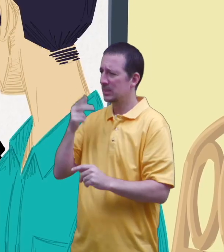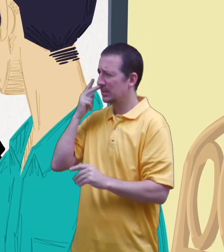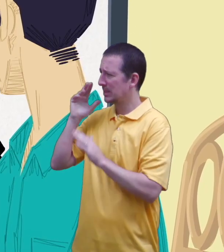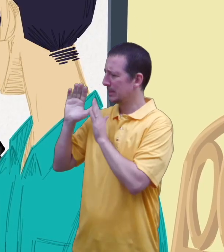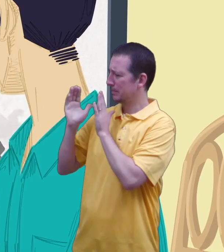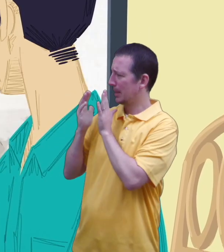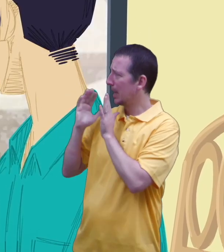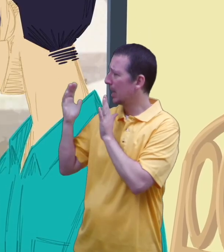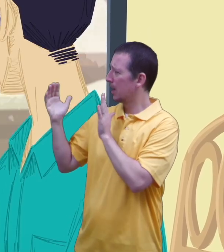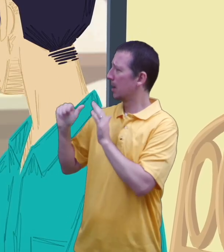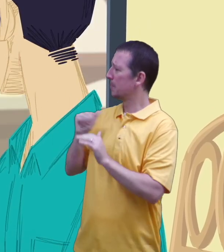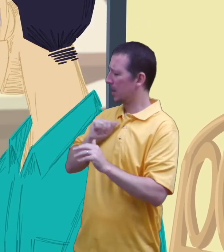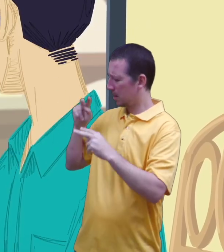And we see time and again God’s gracious response that